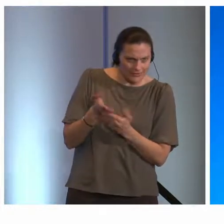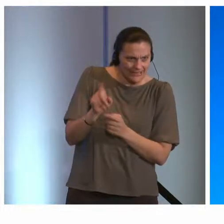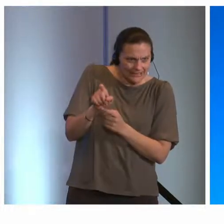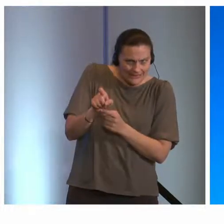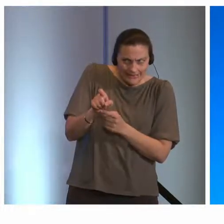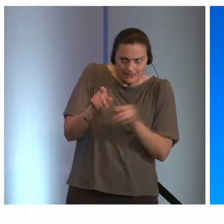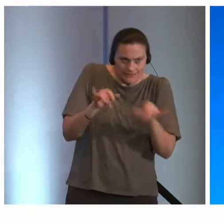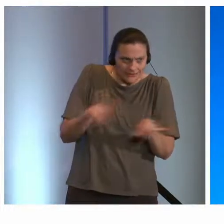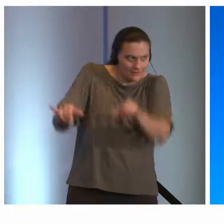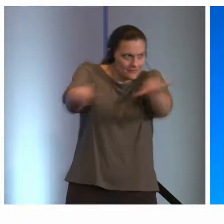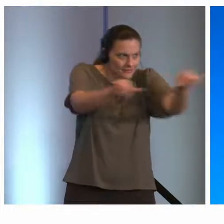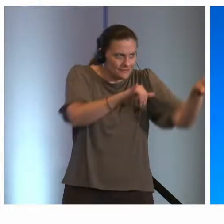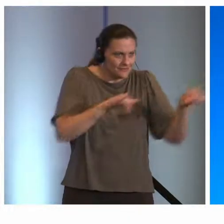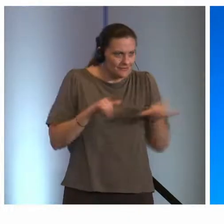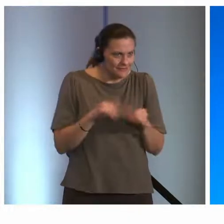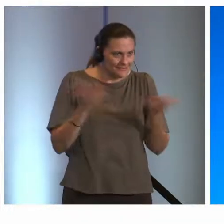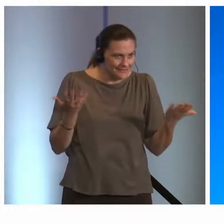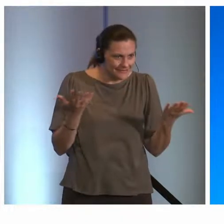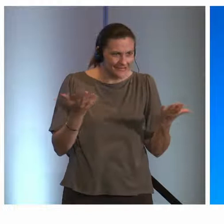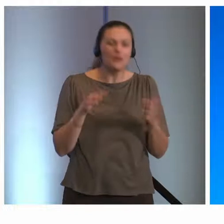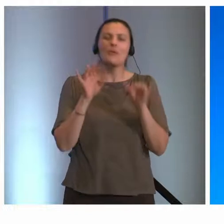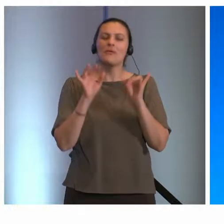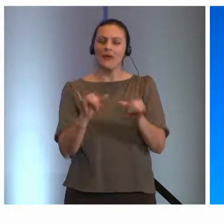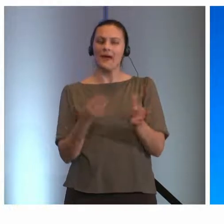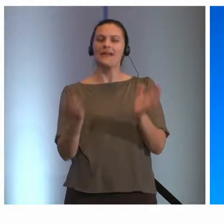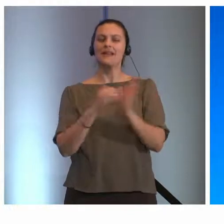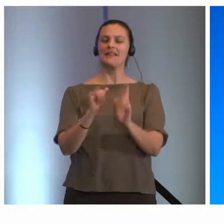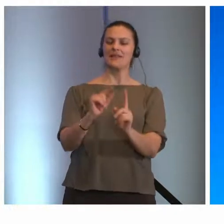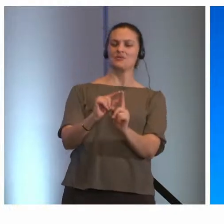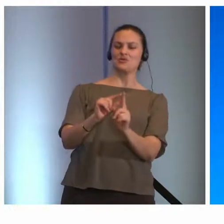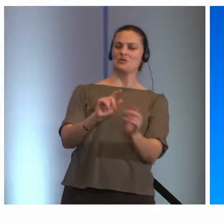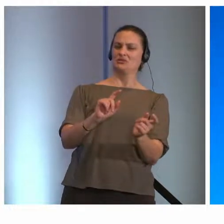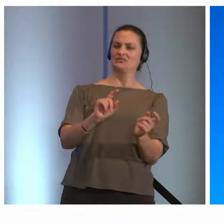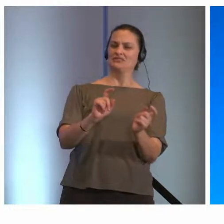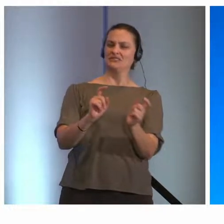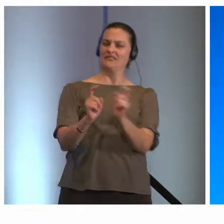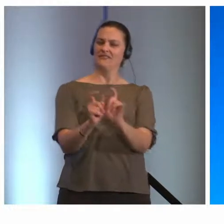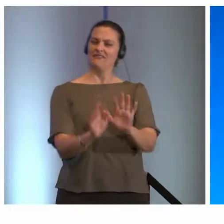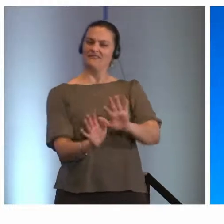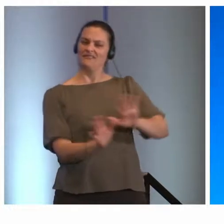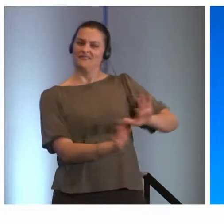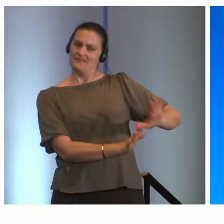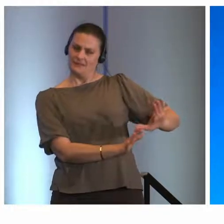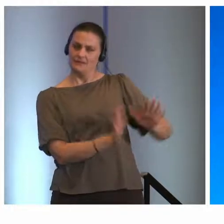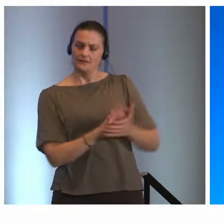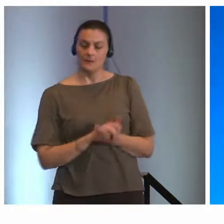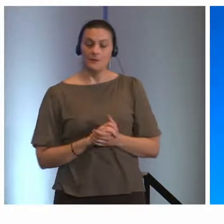anachronistic, at this point, special needs, when we think about special and special needs we move towards this idea that needs are not special that needs are universal that's